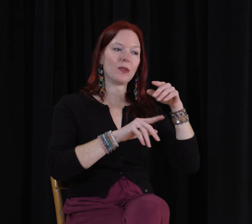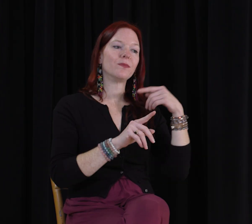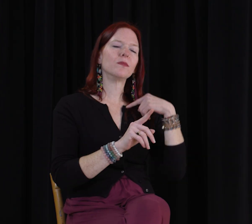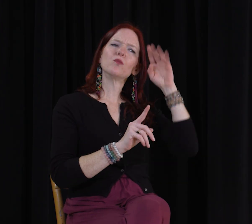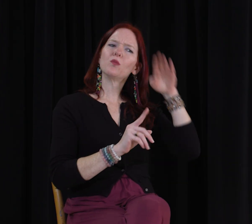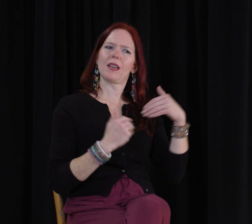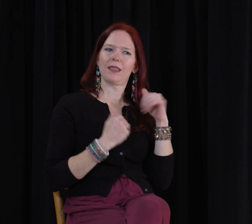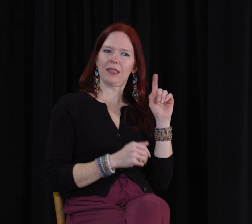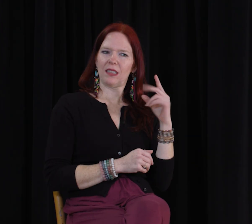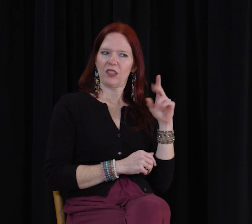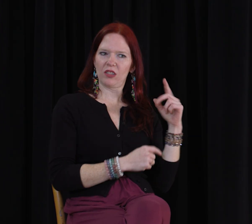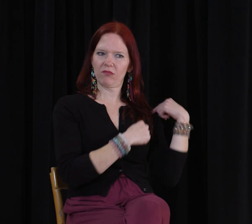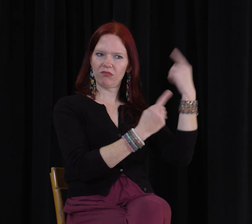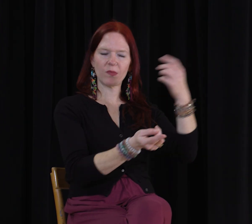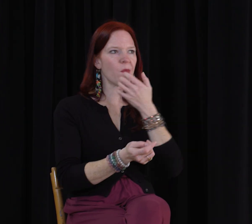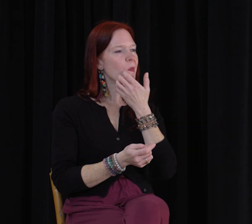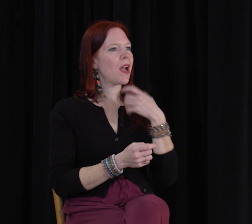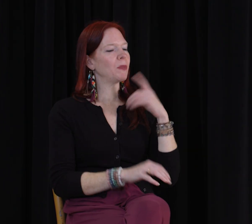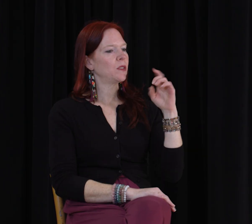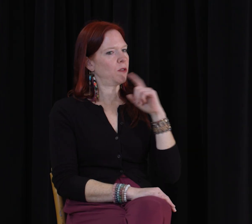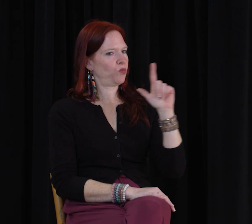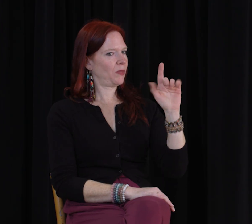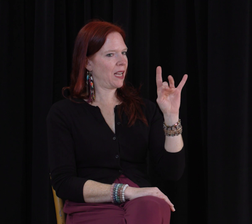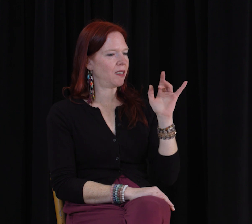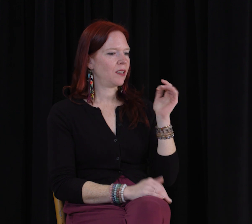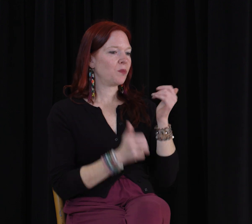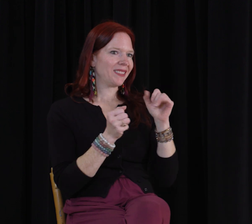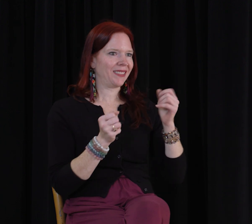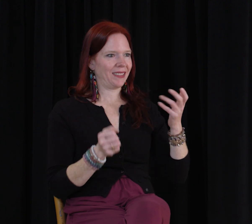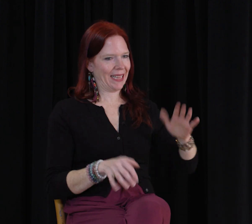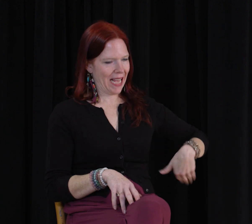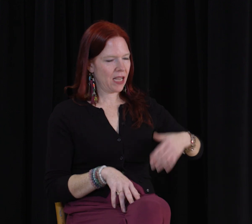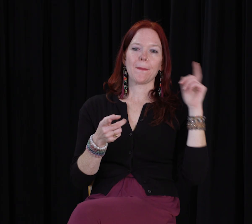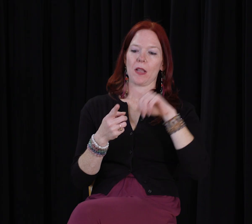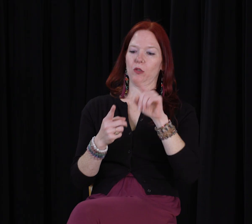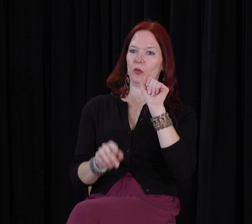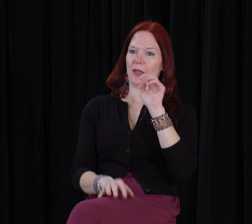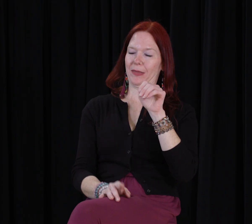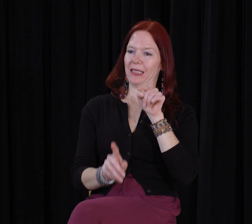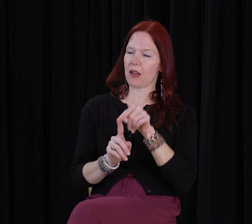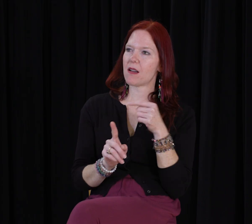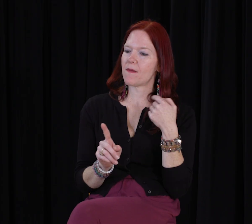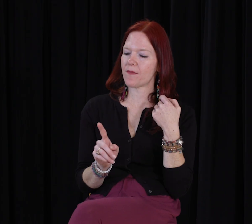I knew I had ADHD. I was diagnosed when I was 28 years old, which is late. When I got on social media,